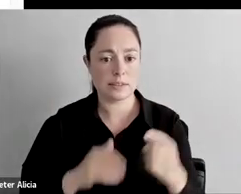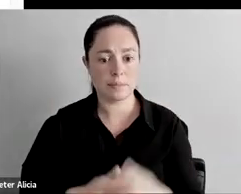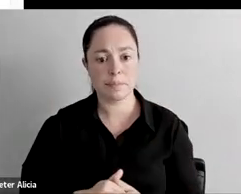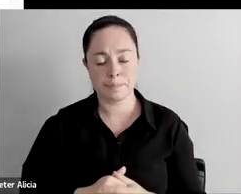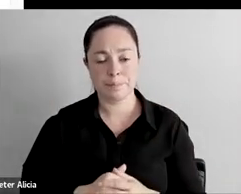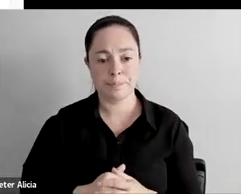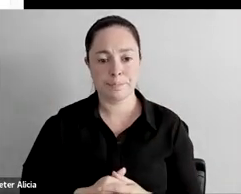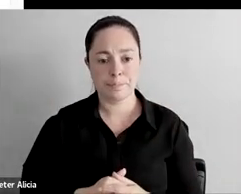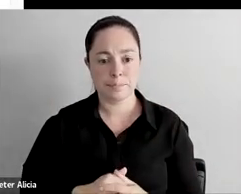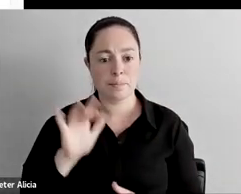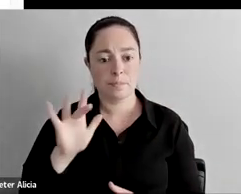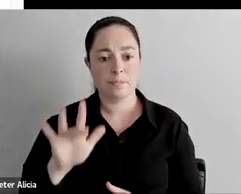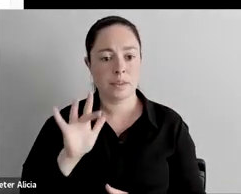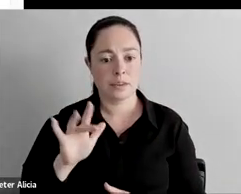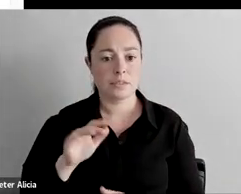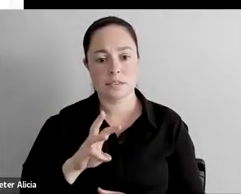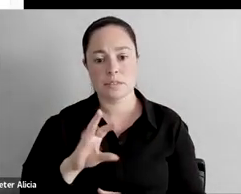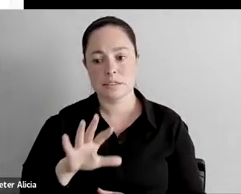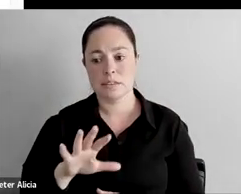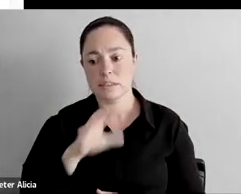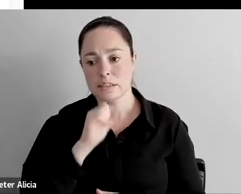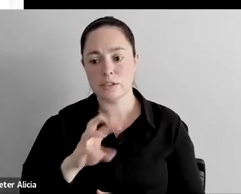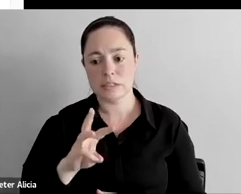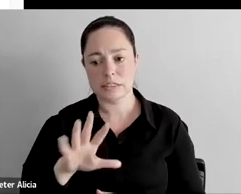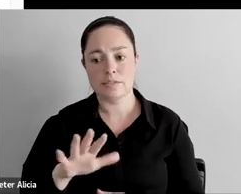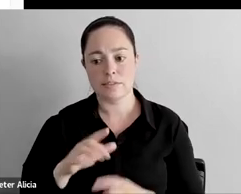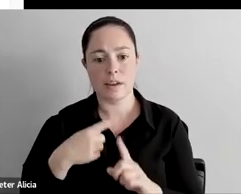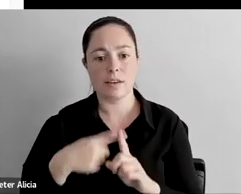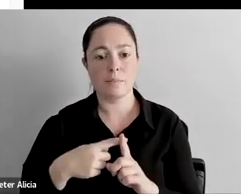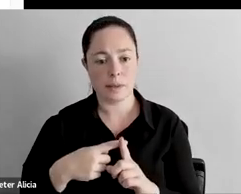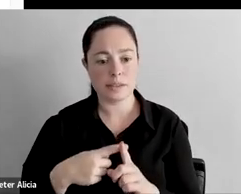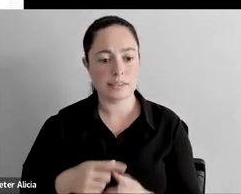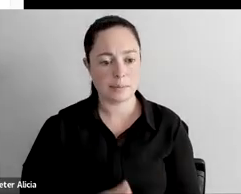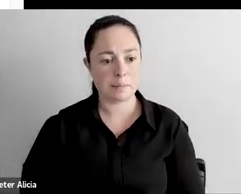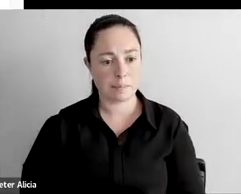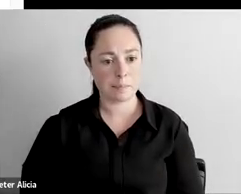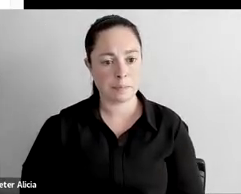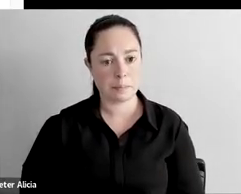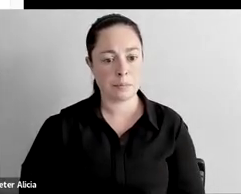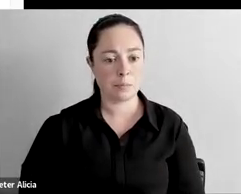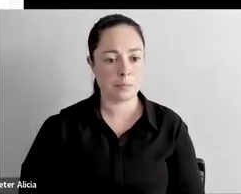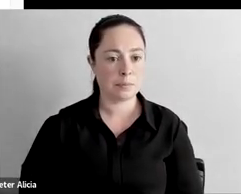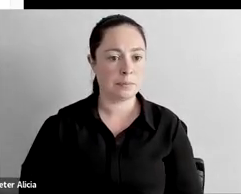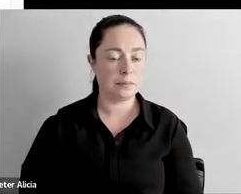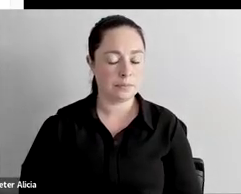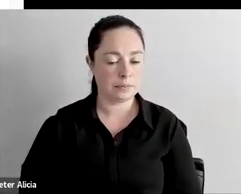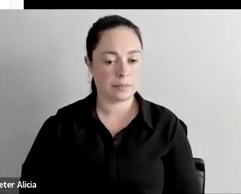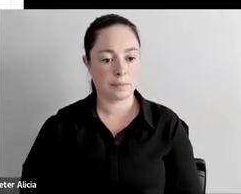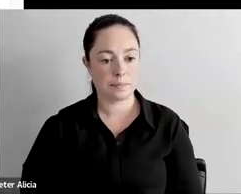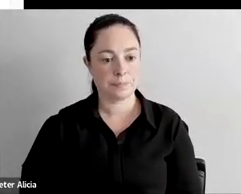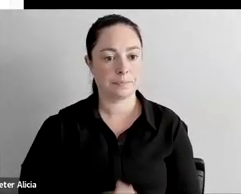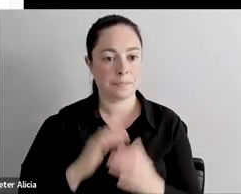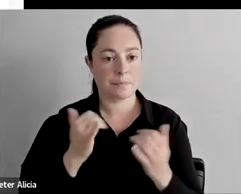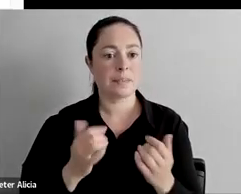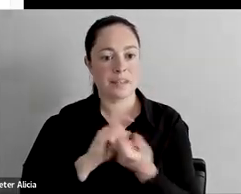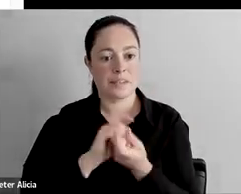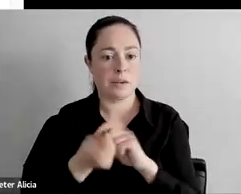select the drop-down menu and pick 65+. and the data now tells us that there are about